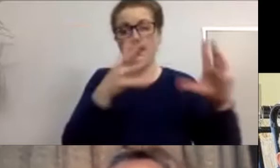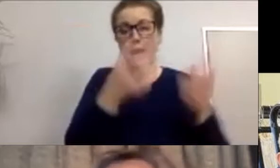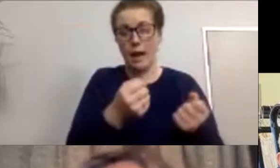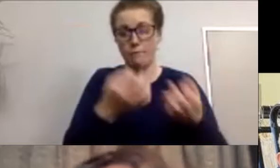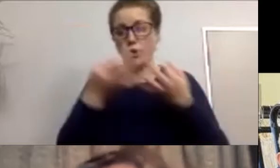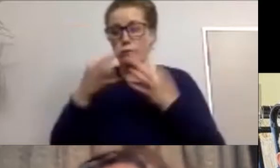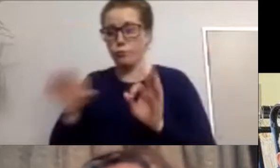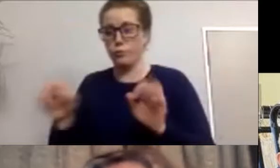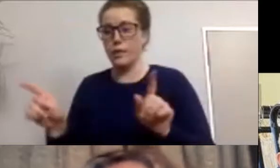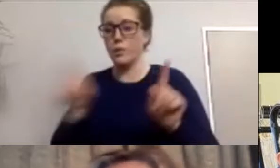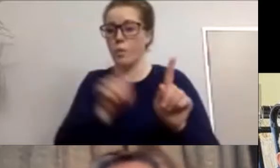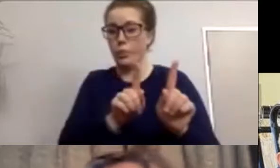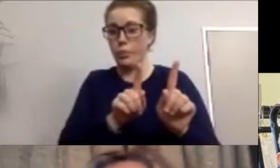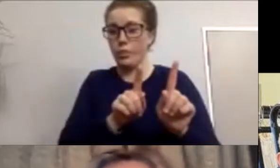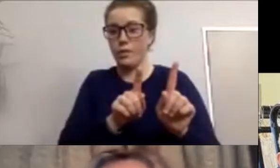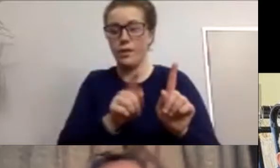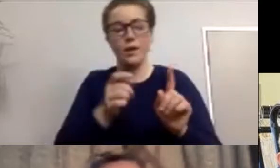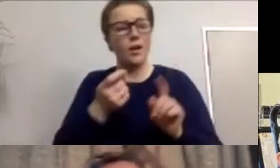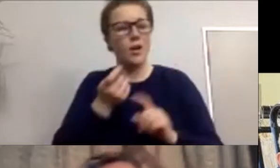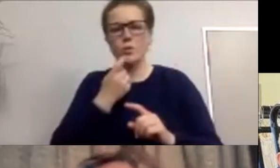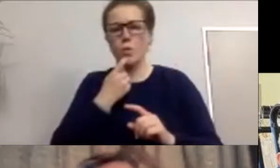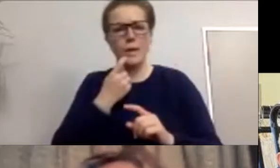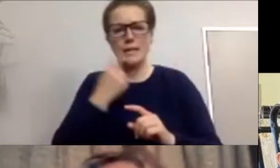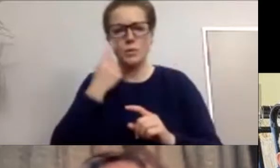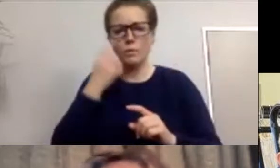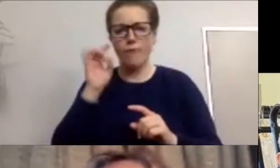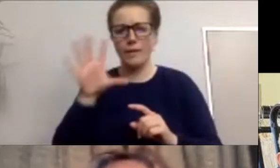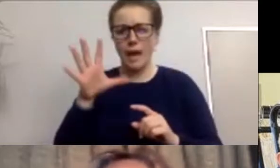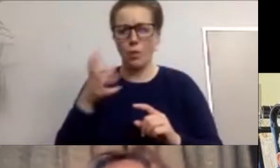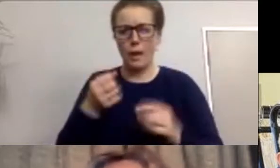very easy for us to find out that we were offering that, and it seemed like